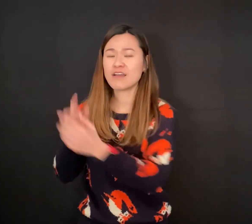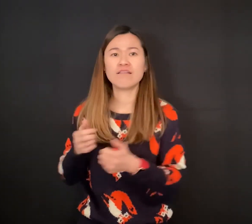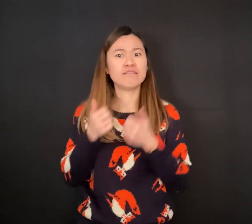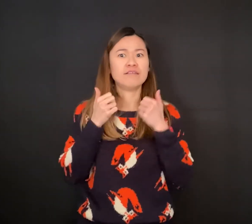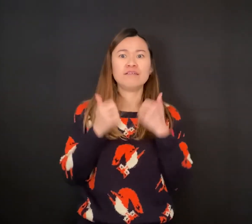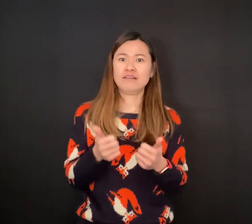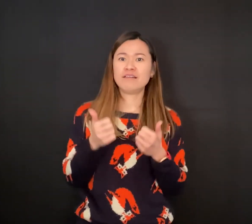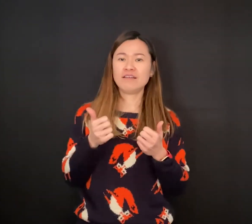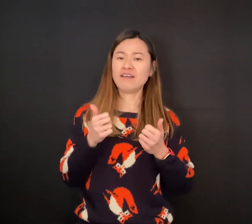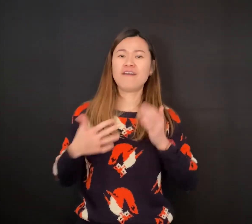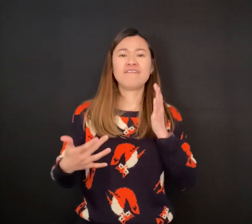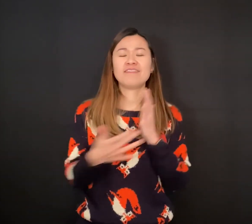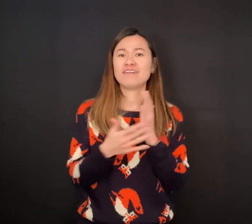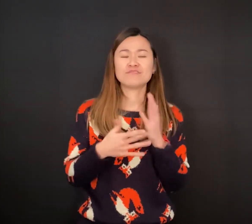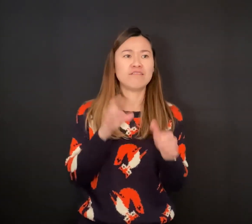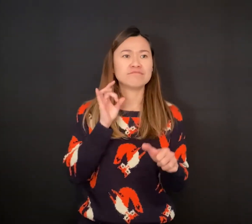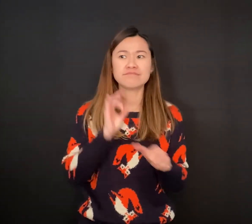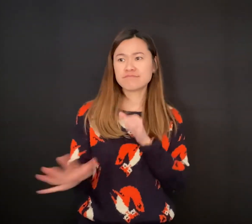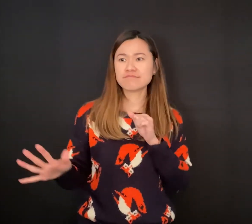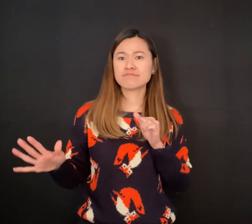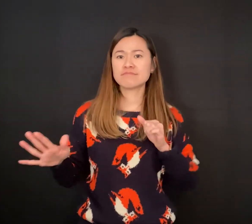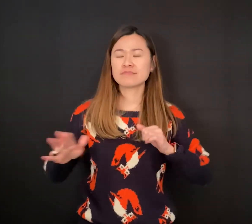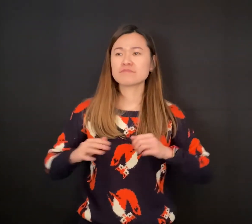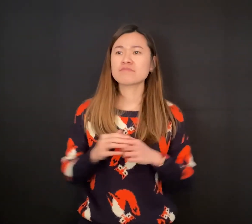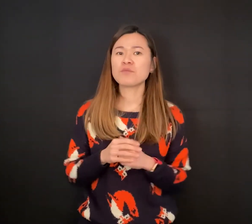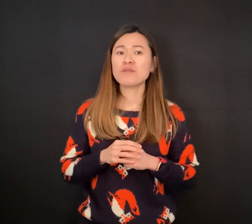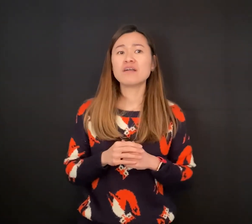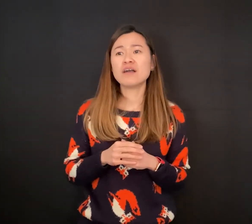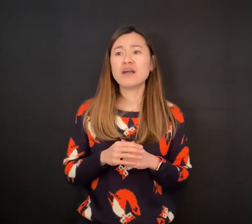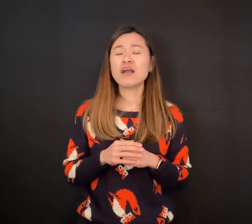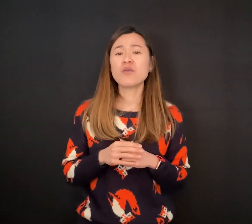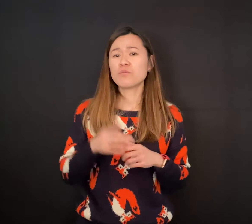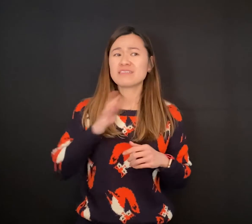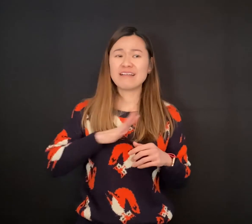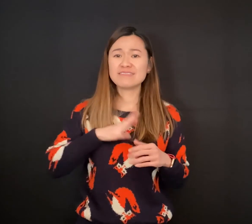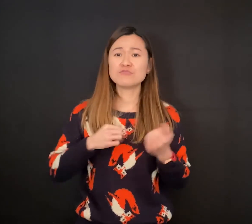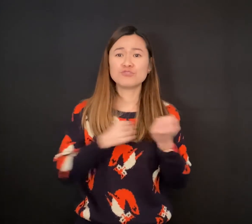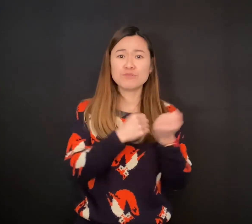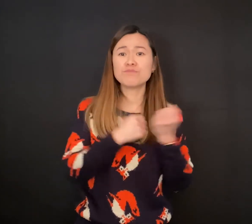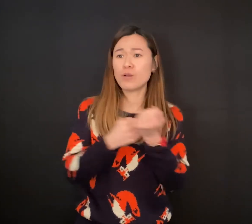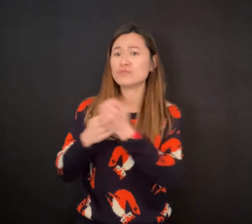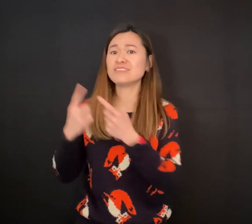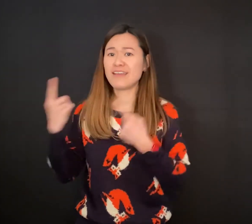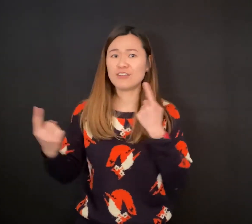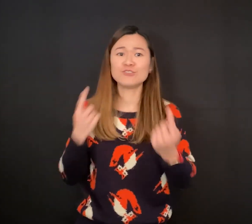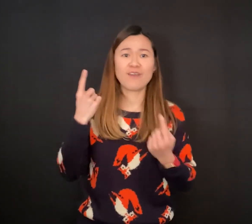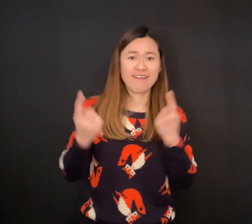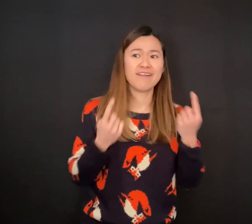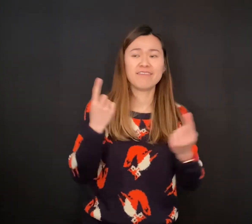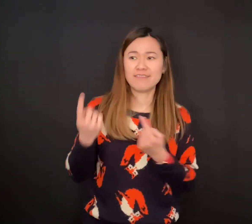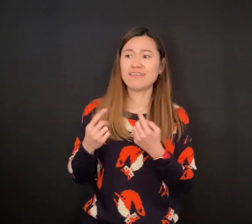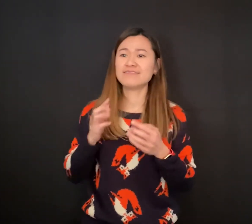Its been amazing and the technology has been fantastic! And really we do need to support each other.